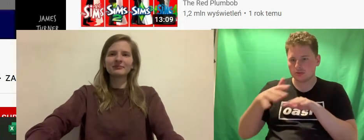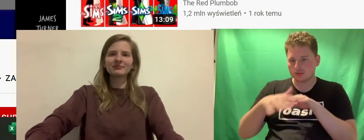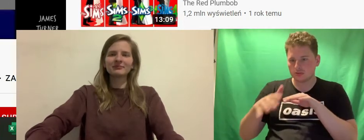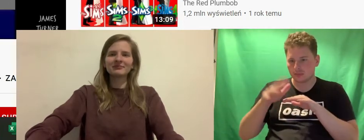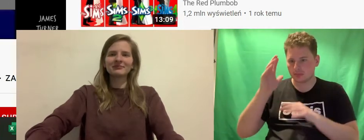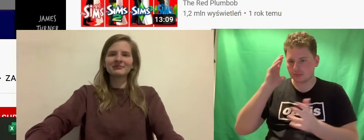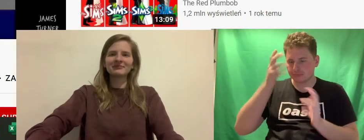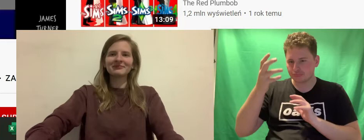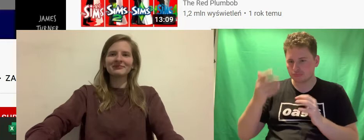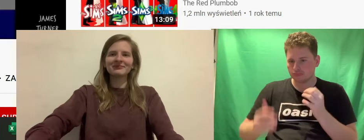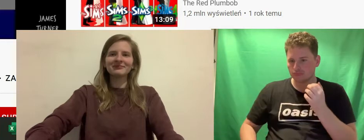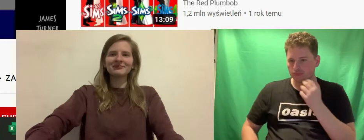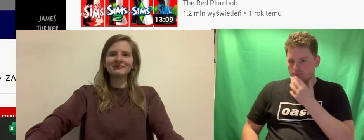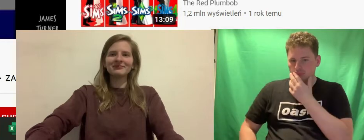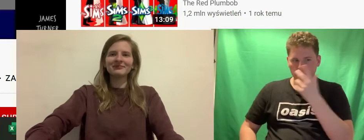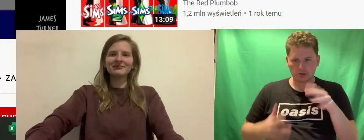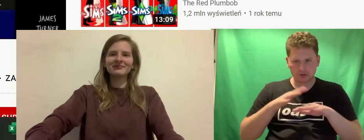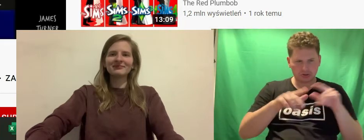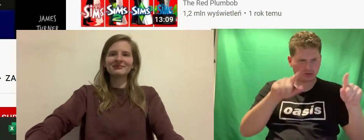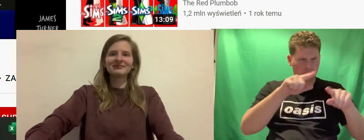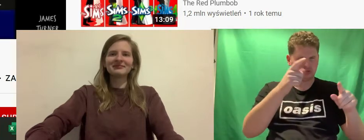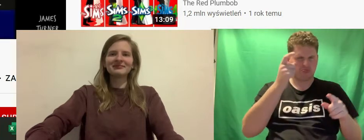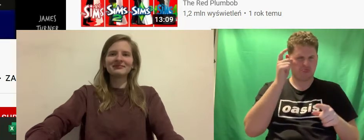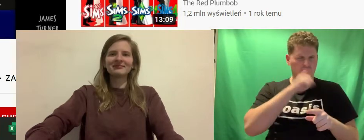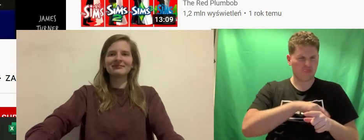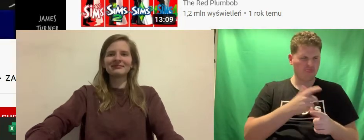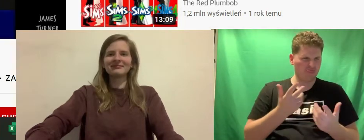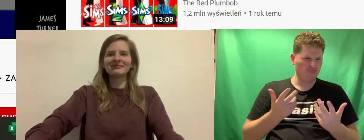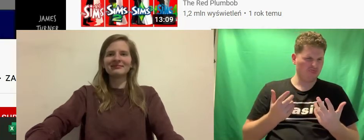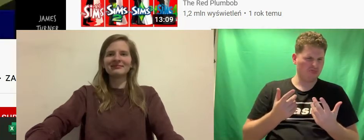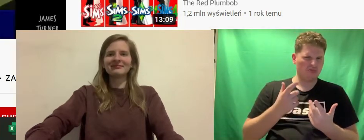A: but then the games / system mi he fucked up until I got lost and I didn't know what to do or recover.